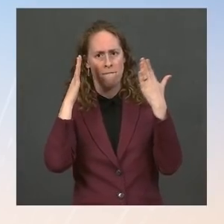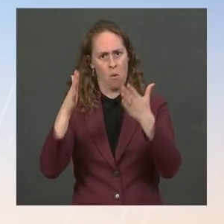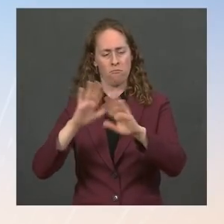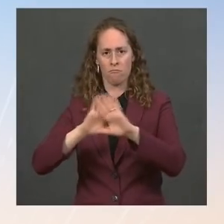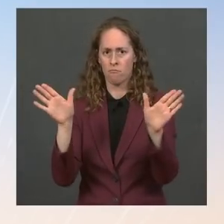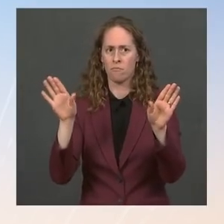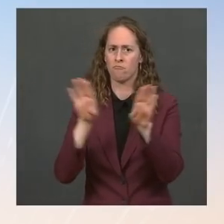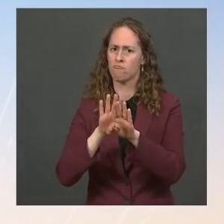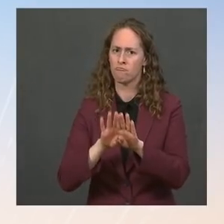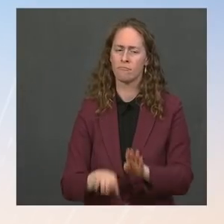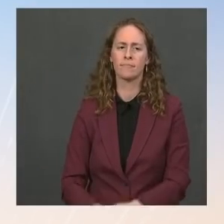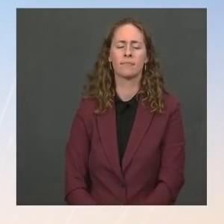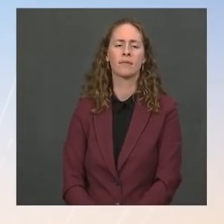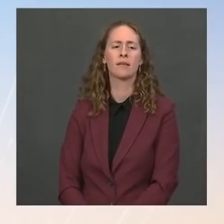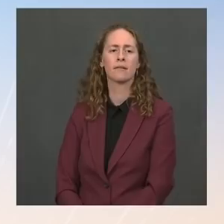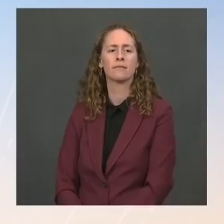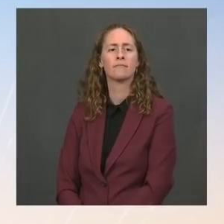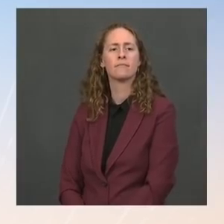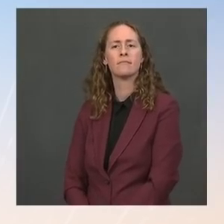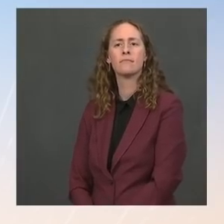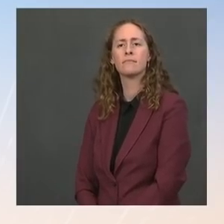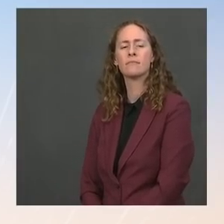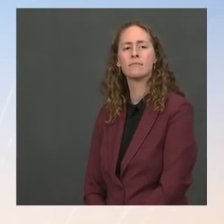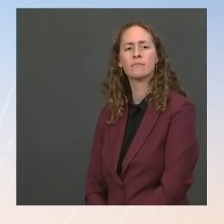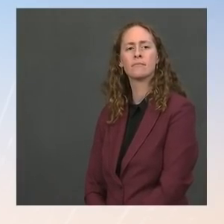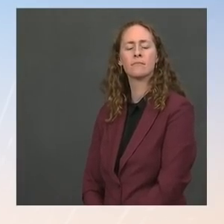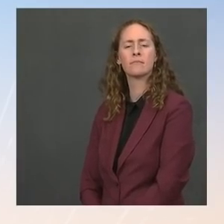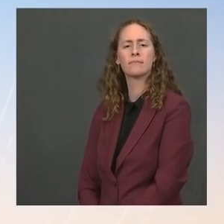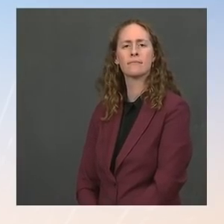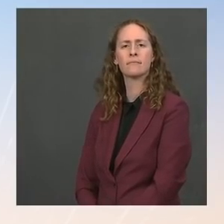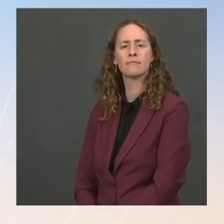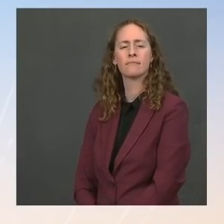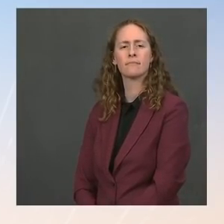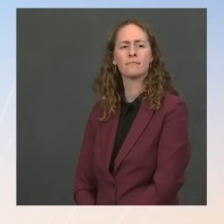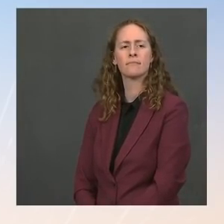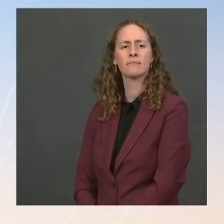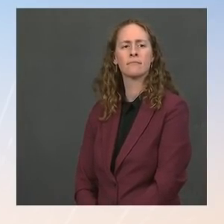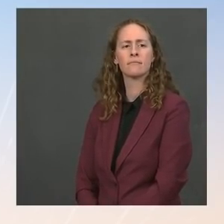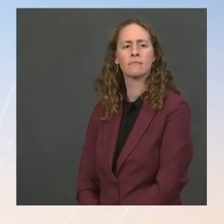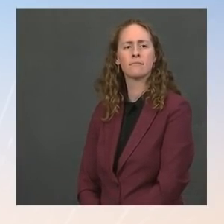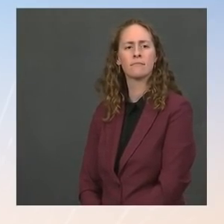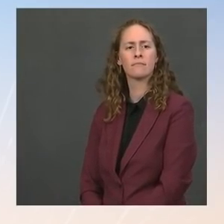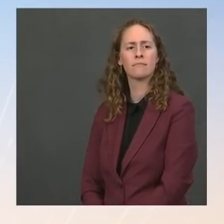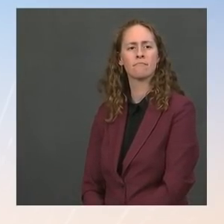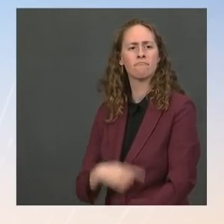I hear that, but digging in the weeds a little bit more, the process for Haitian migrants has always,